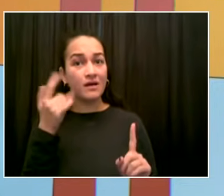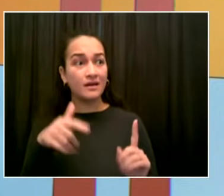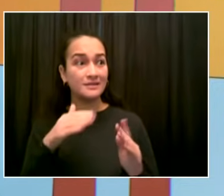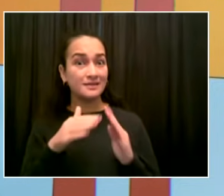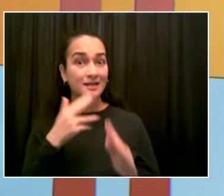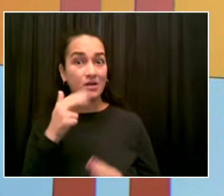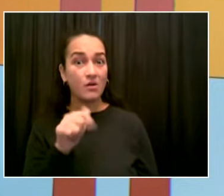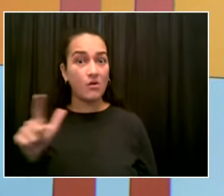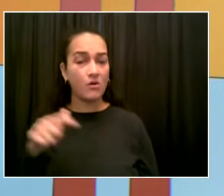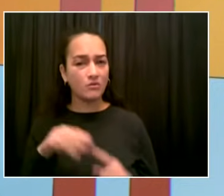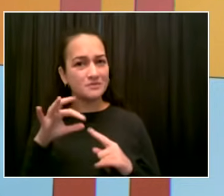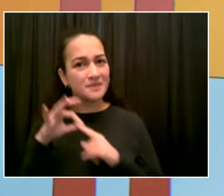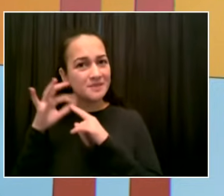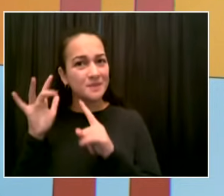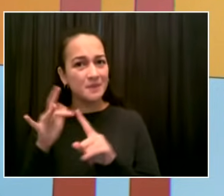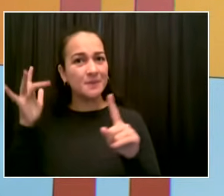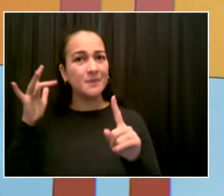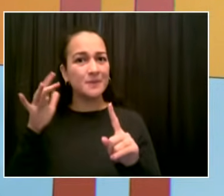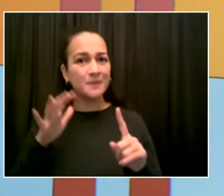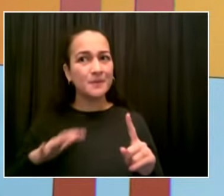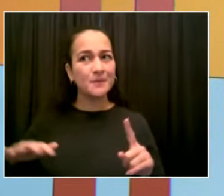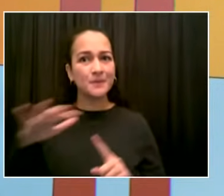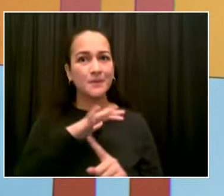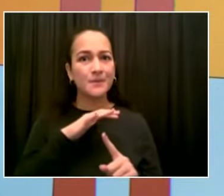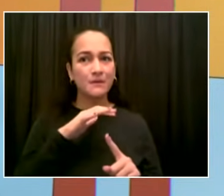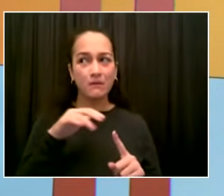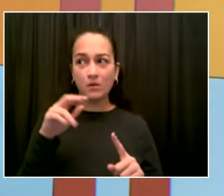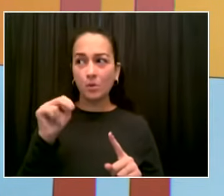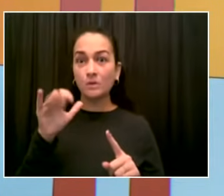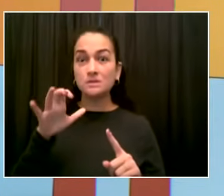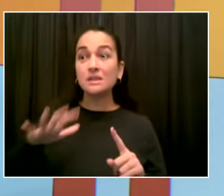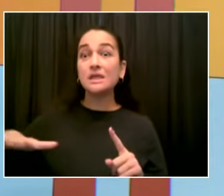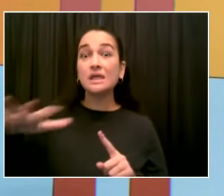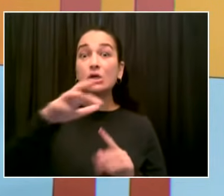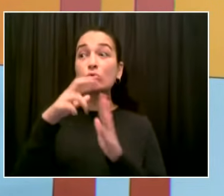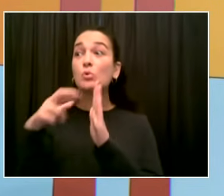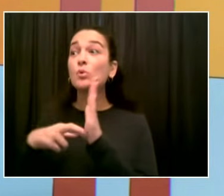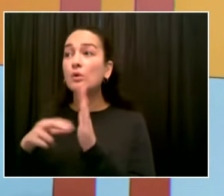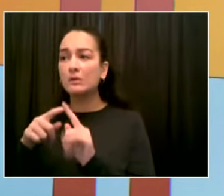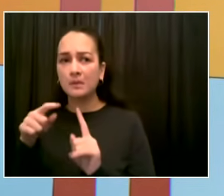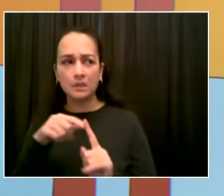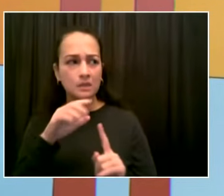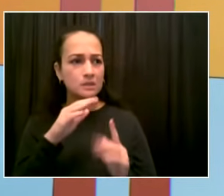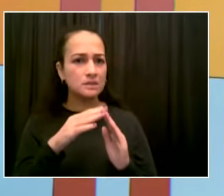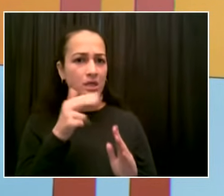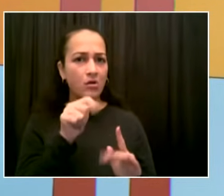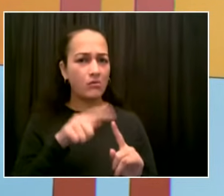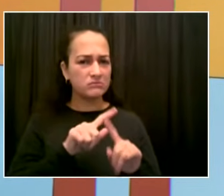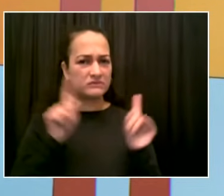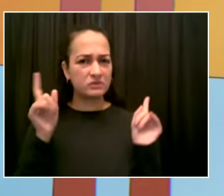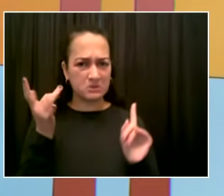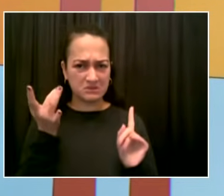ARE NOT UNDER THE SAME POLICY THAT YOU'RE OFFERING OR ASKING YOUR EMPLOYEES TO PARTICIPATE